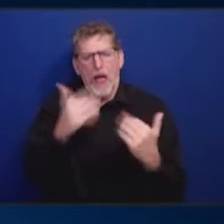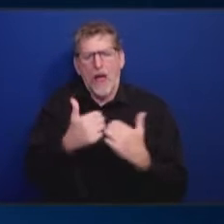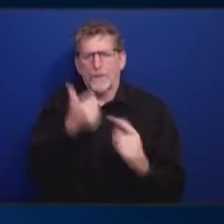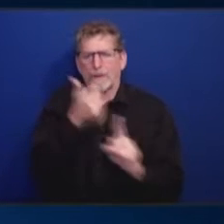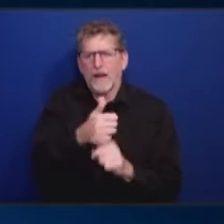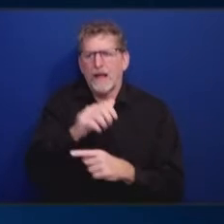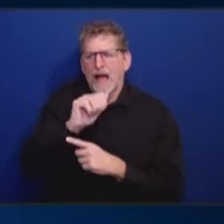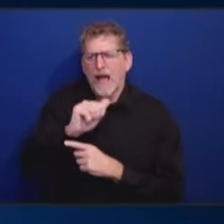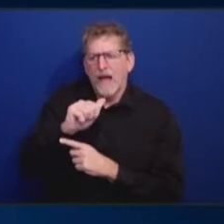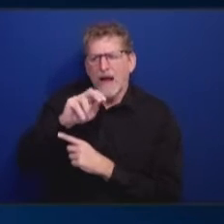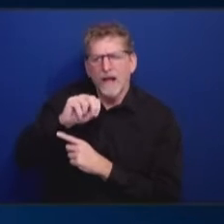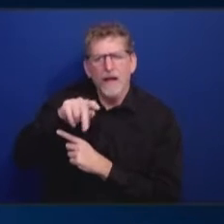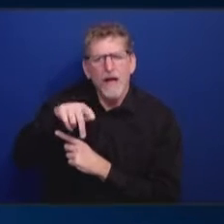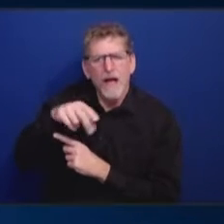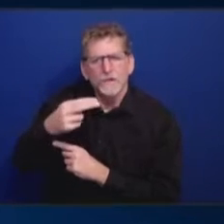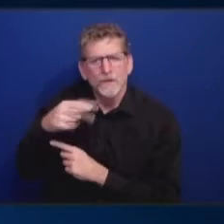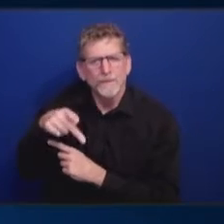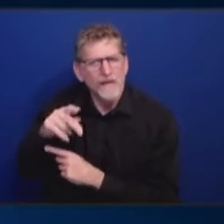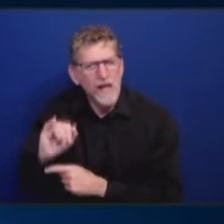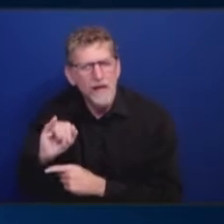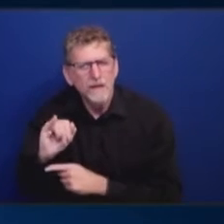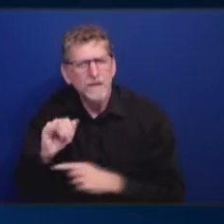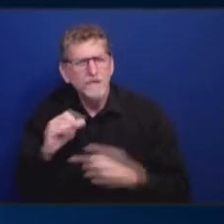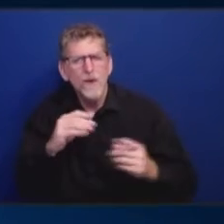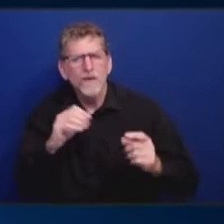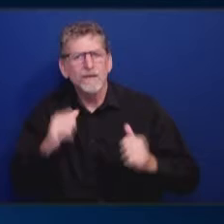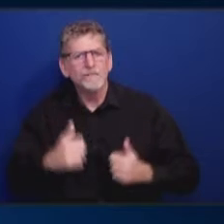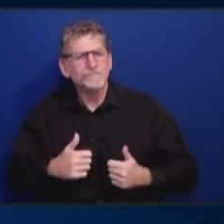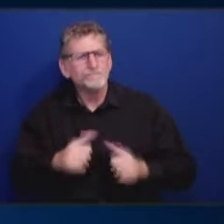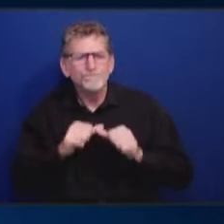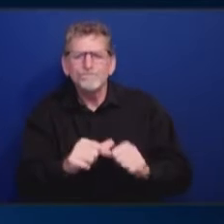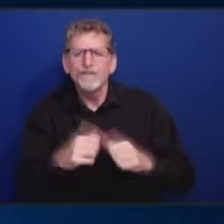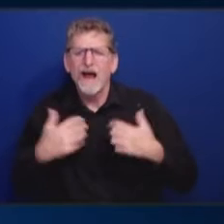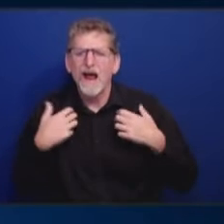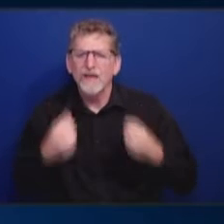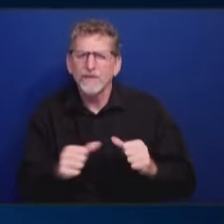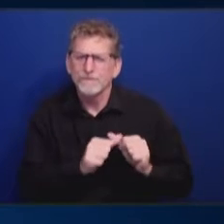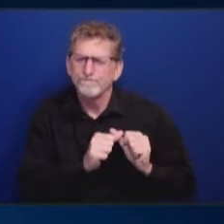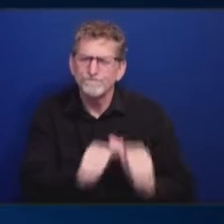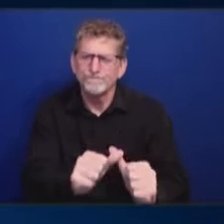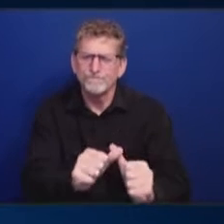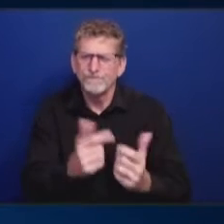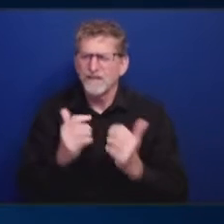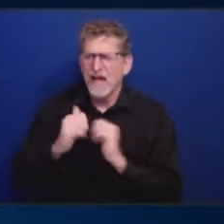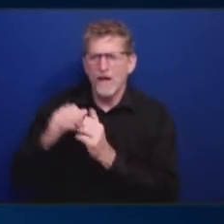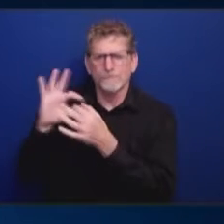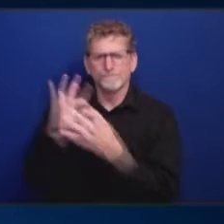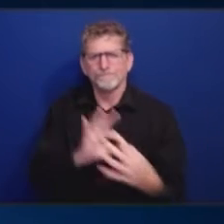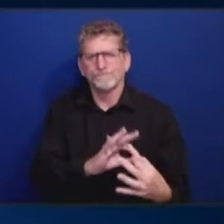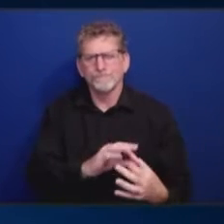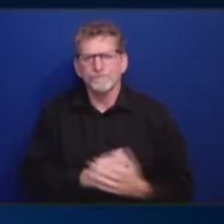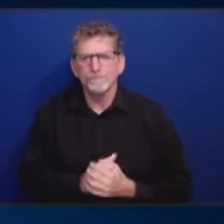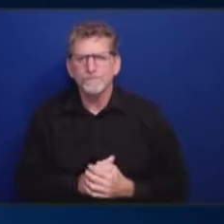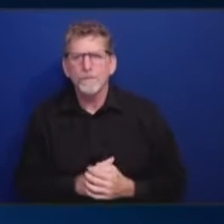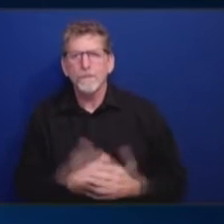long-term health of our communities. So today, we have Dr. John Balbus, who is HHS's director